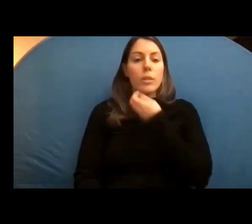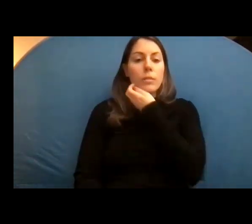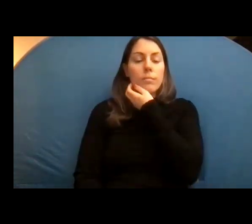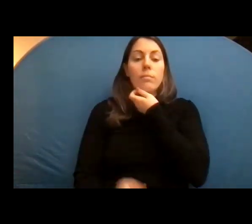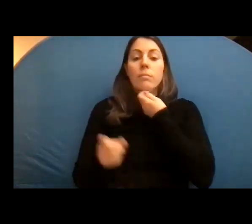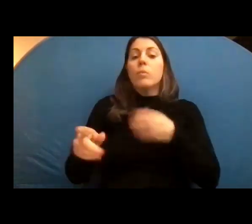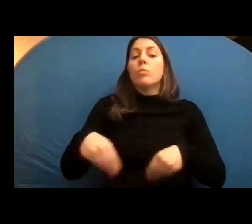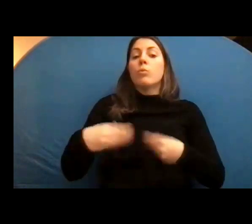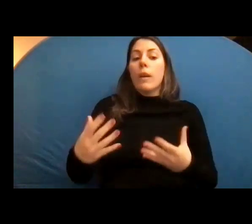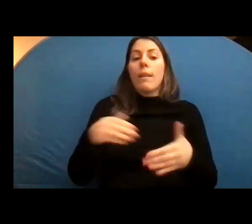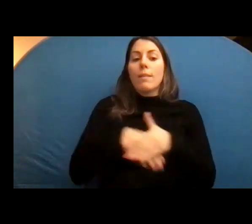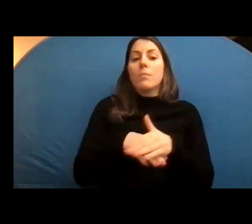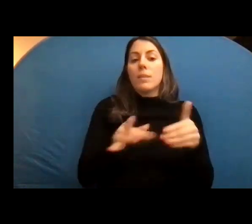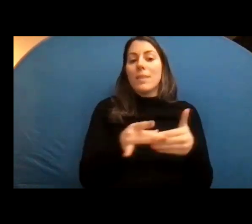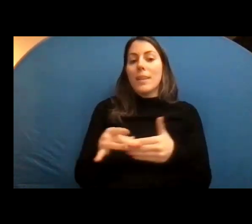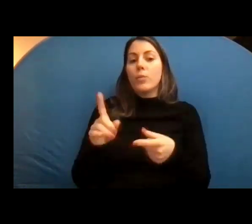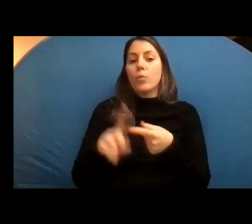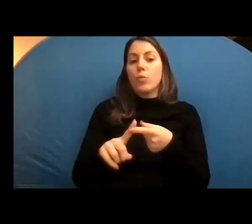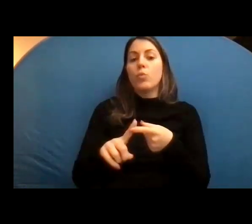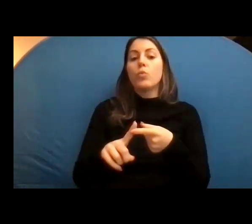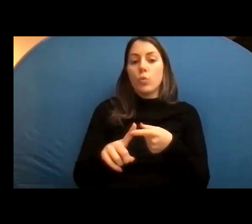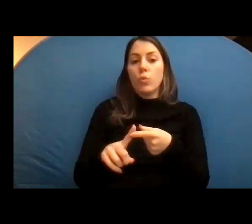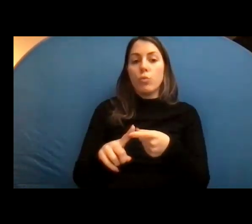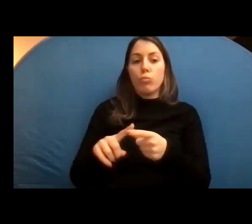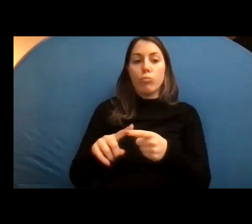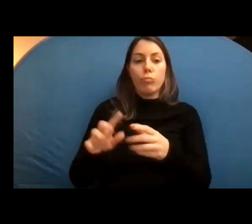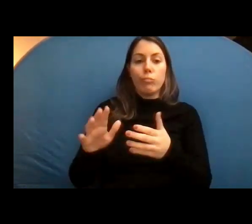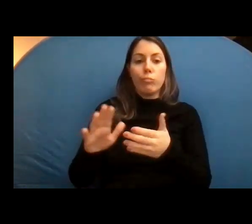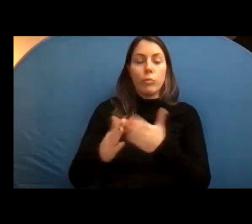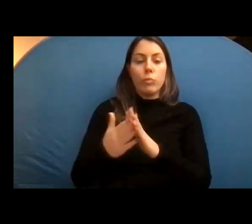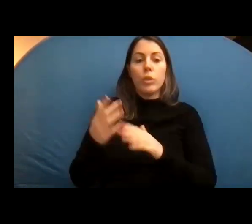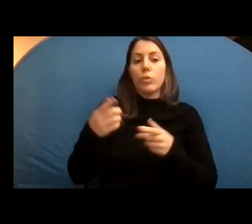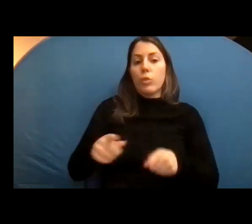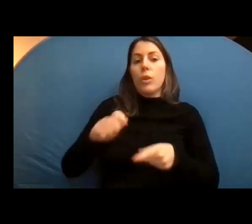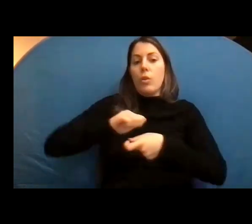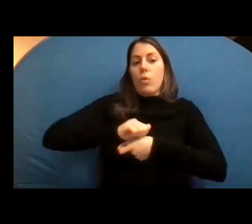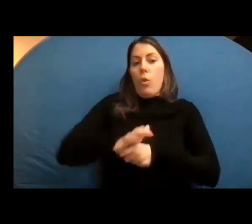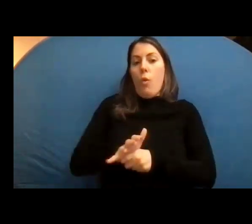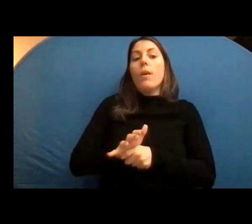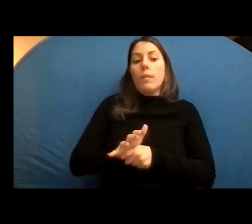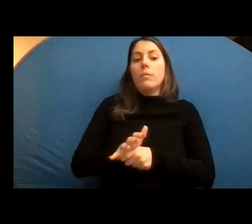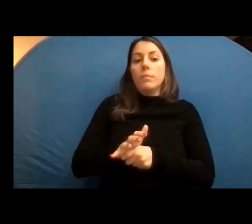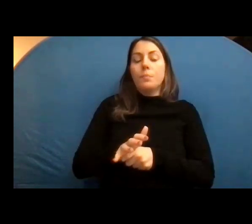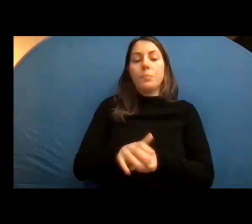accessibility guidance to the Unified Command during during Virginia's COVID-19